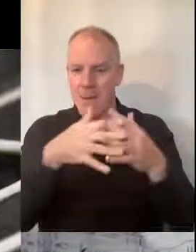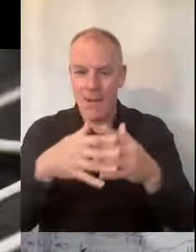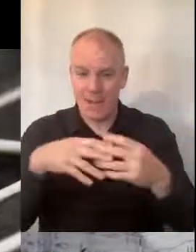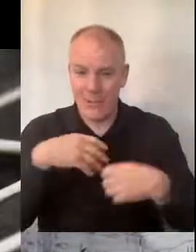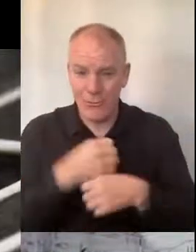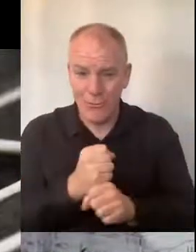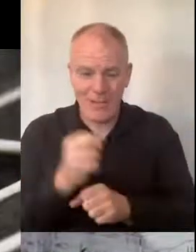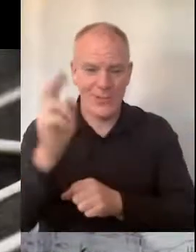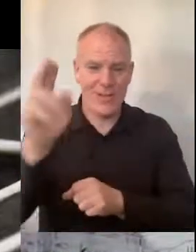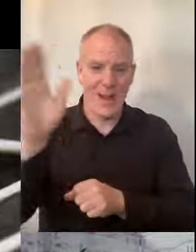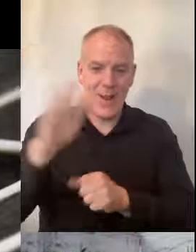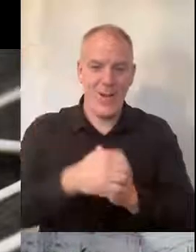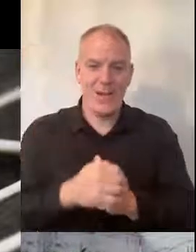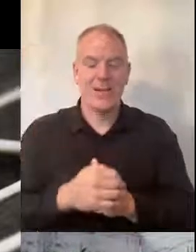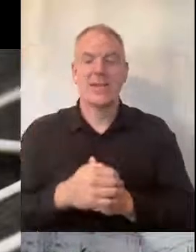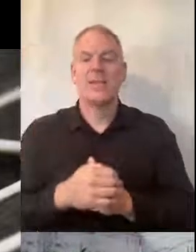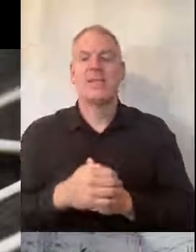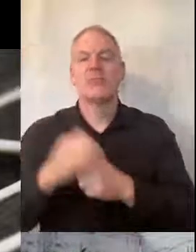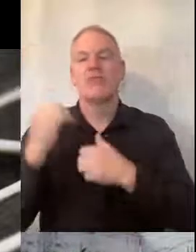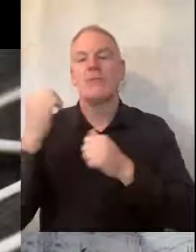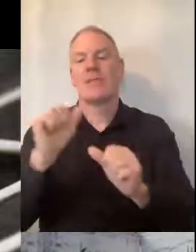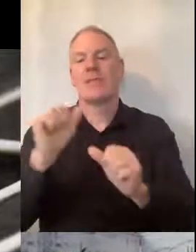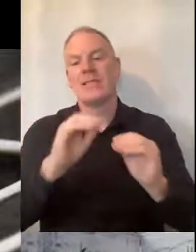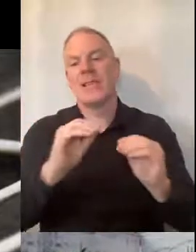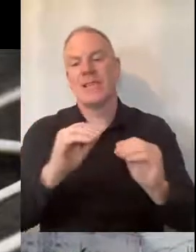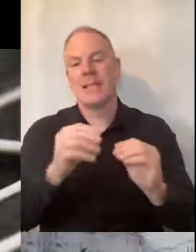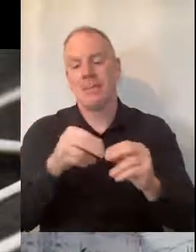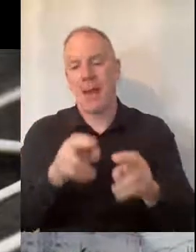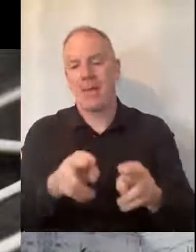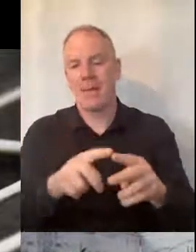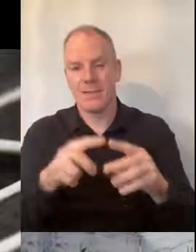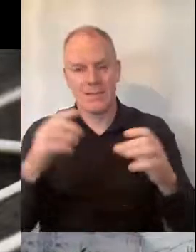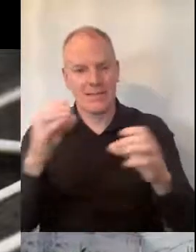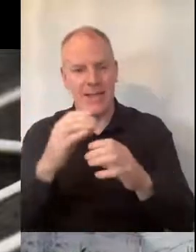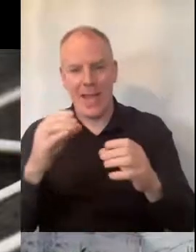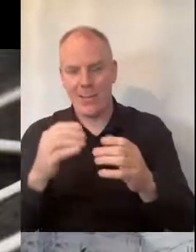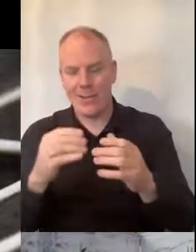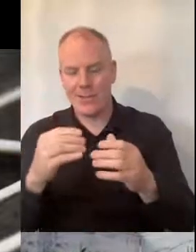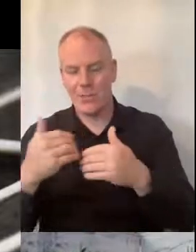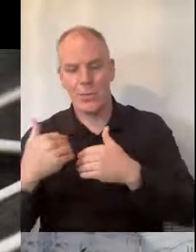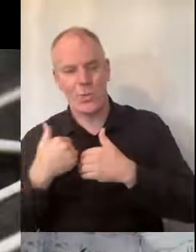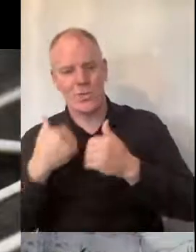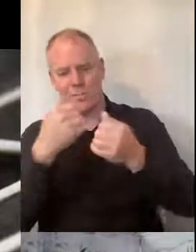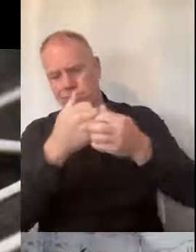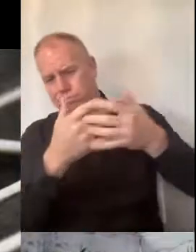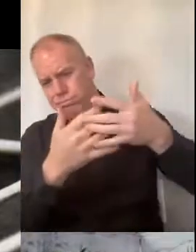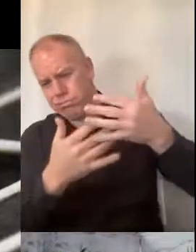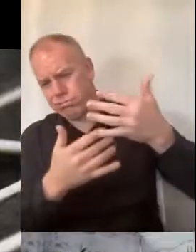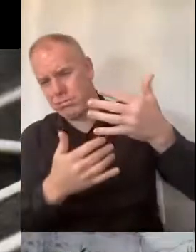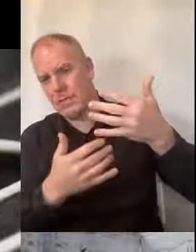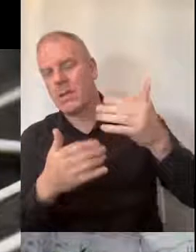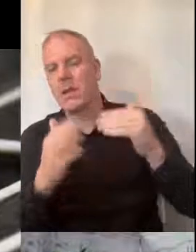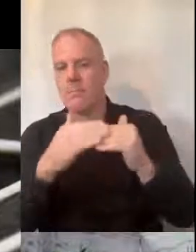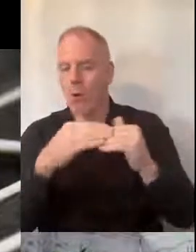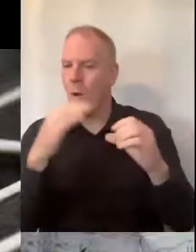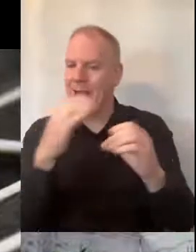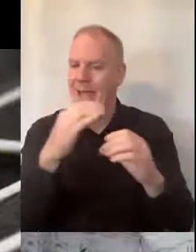Traditional teaching practices. Caring jucys yet? We have lots of the increase of carers is significant and I do hope